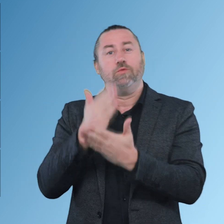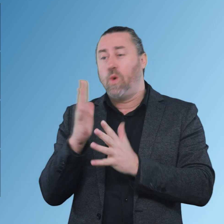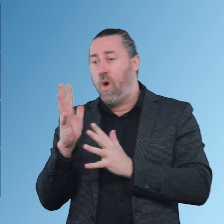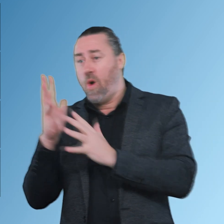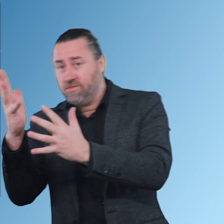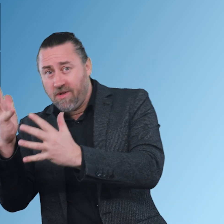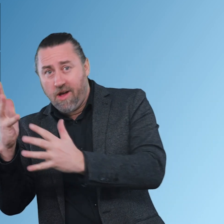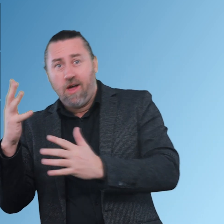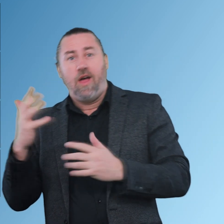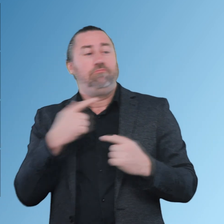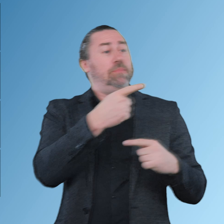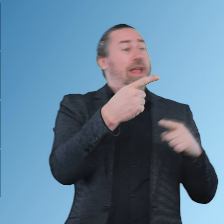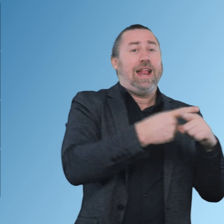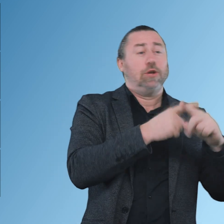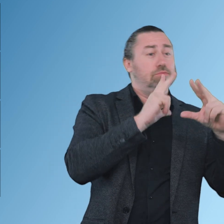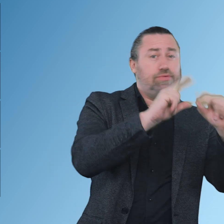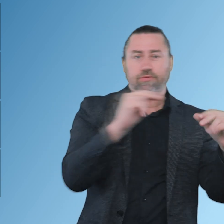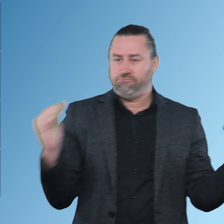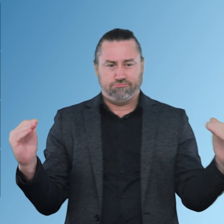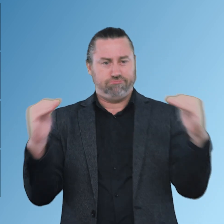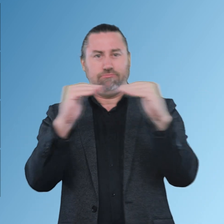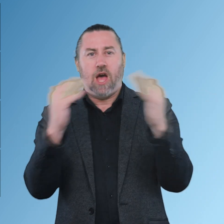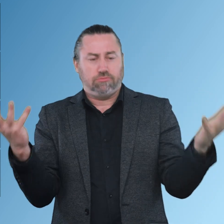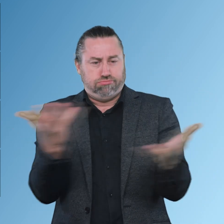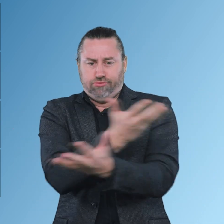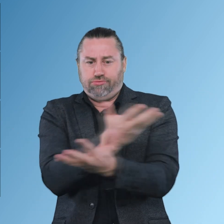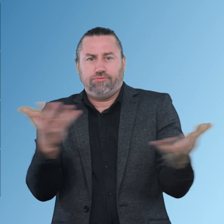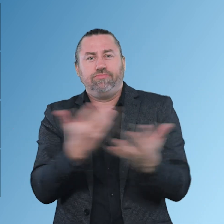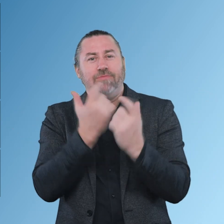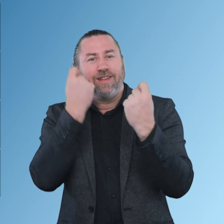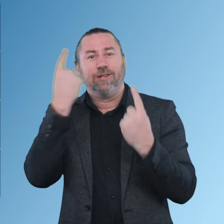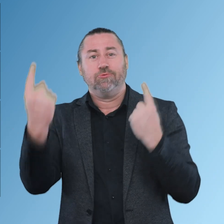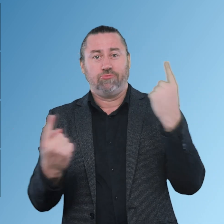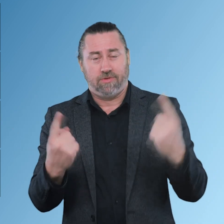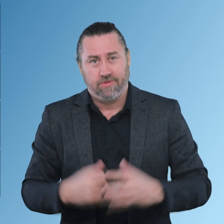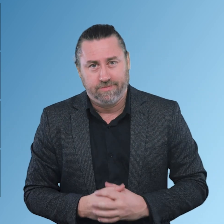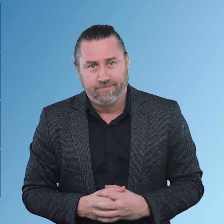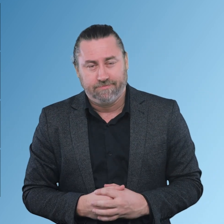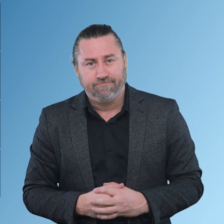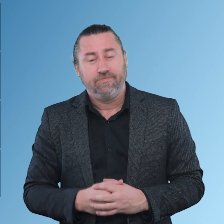and English speakers understand each other. This is especially important when misunderstandings have